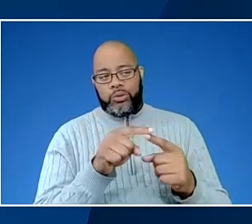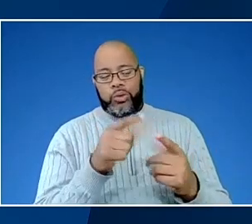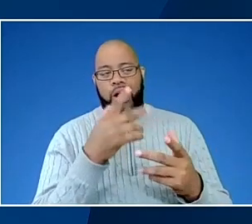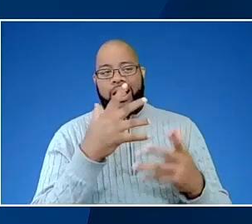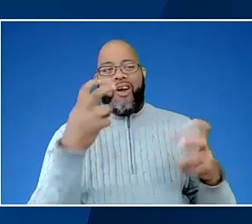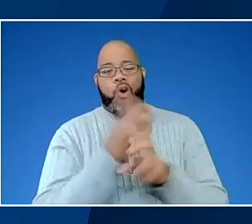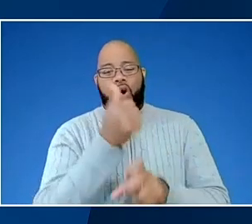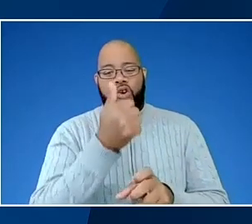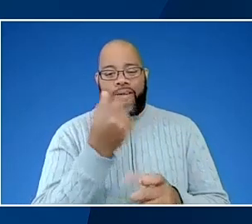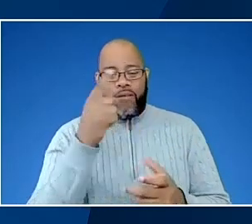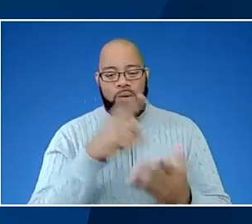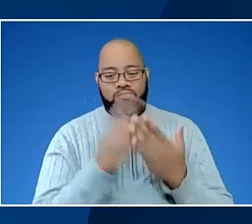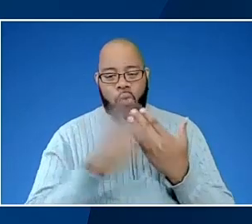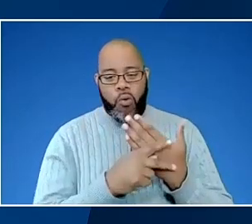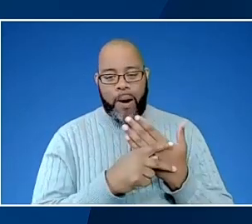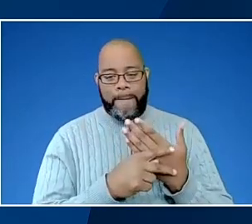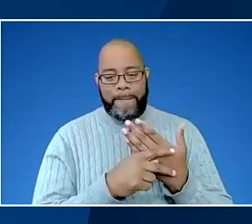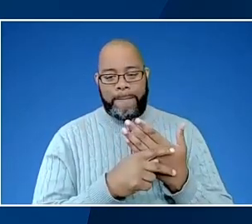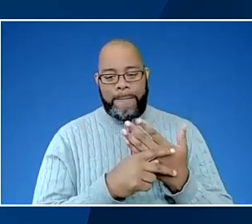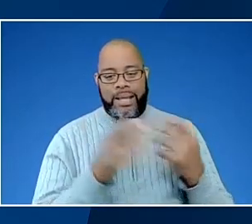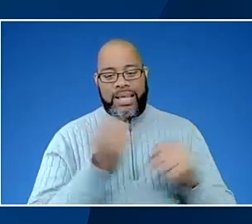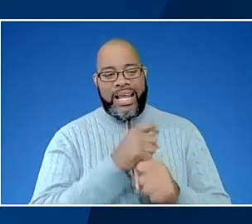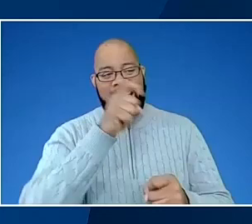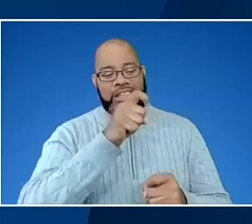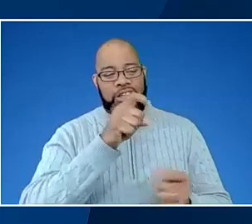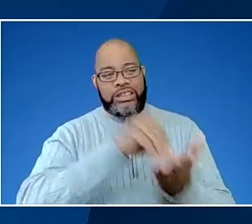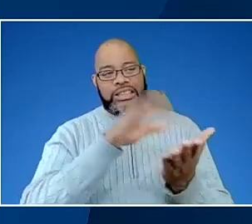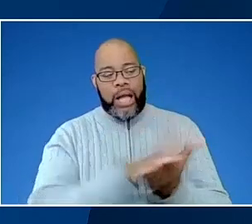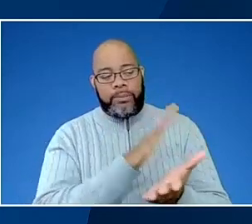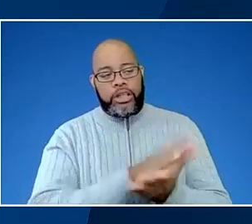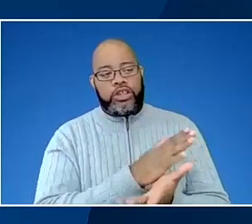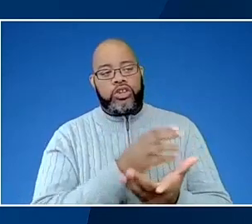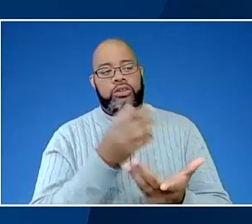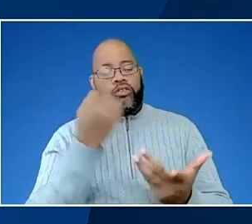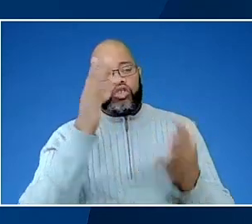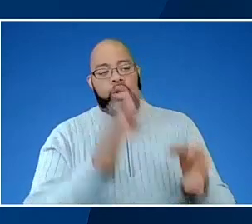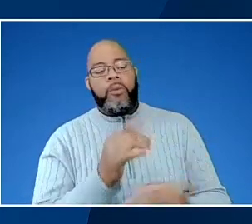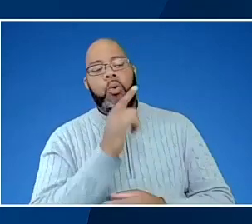programs to get necessary documentation in order to determine who's eligible.